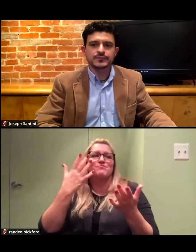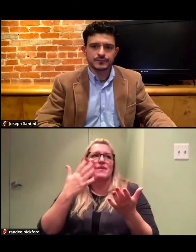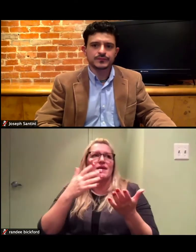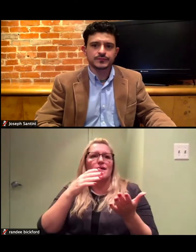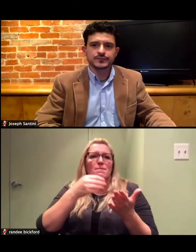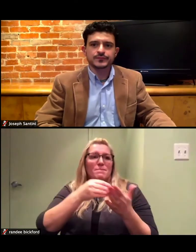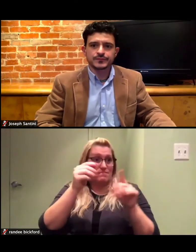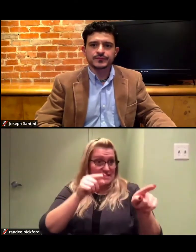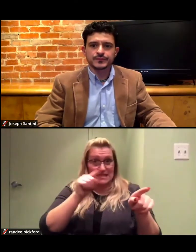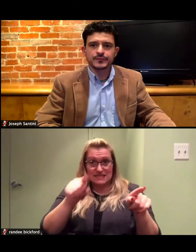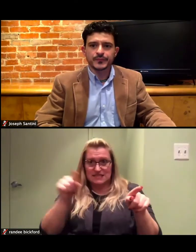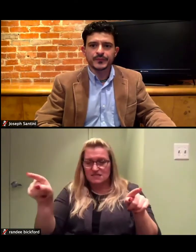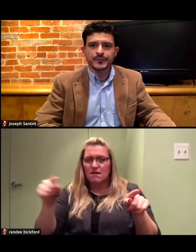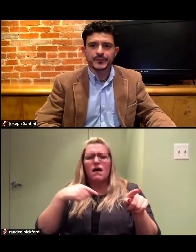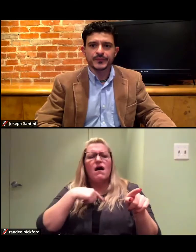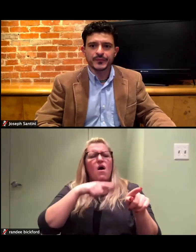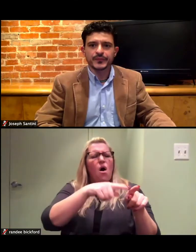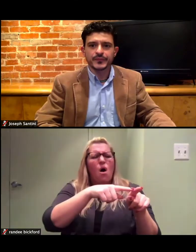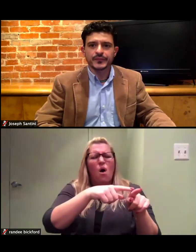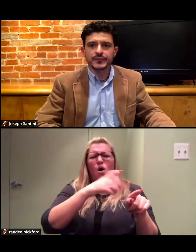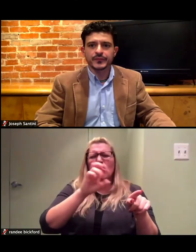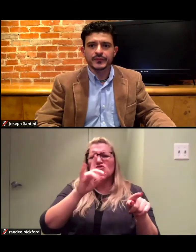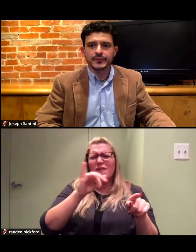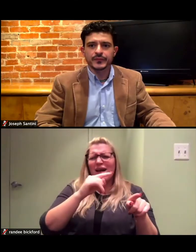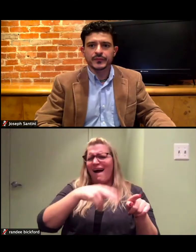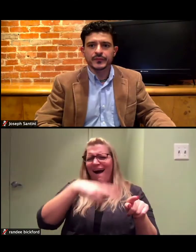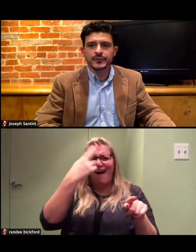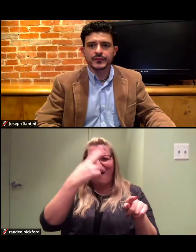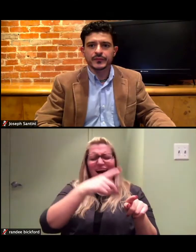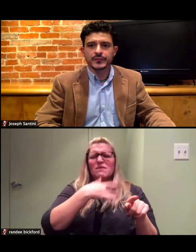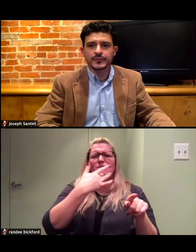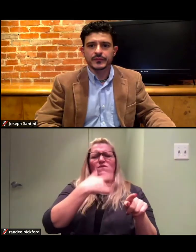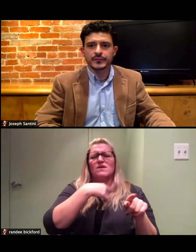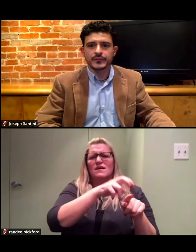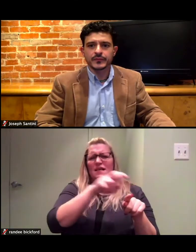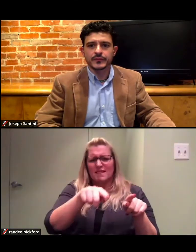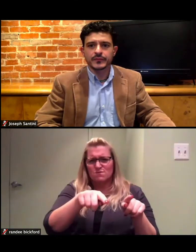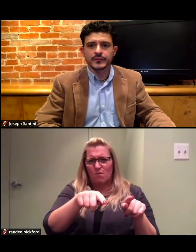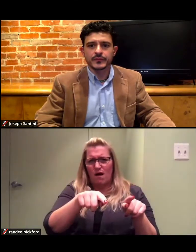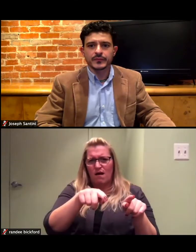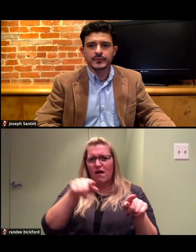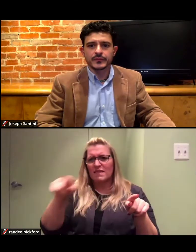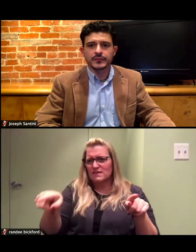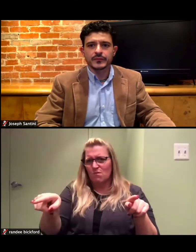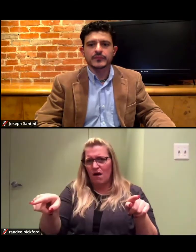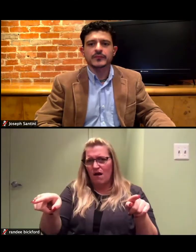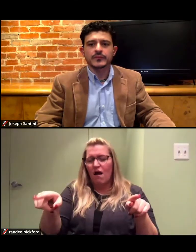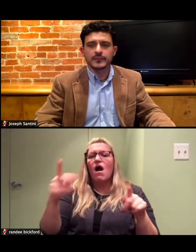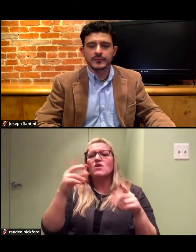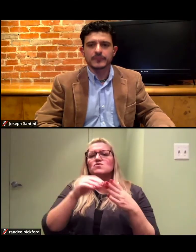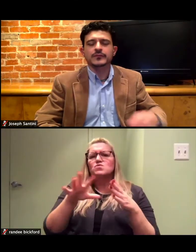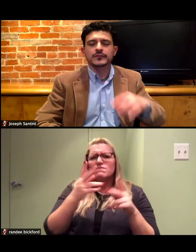But, making a decision about which one to buy and looking at one that maybe expensive